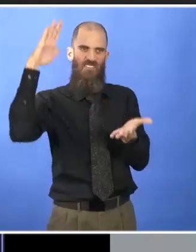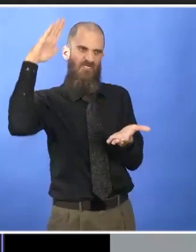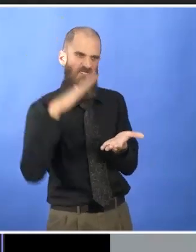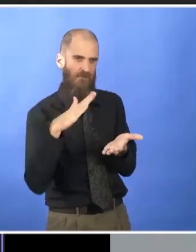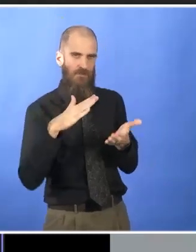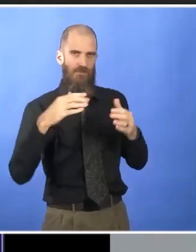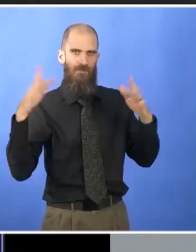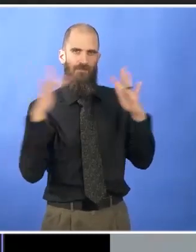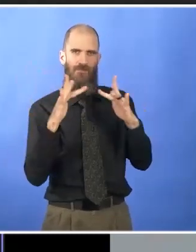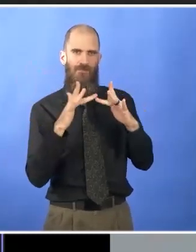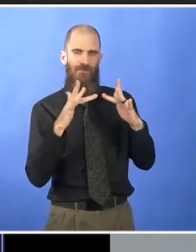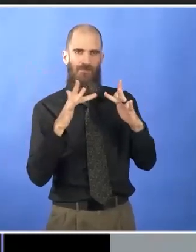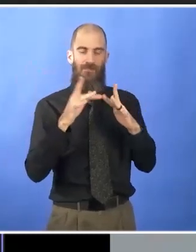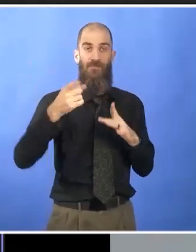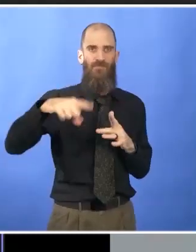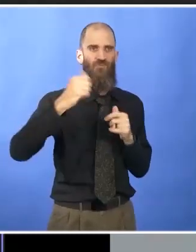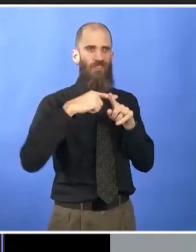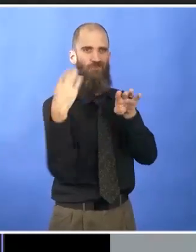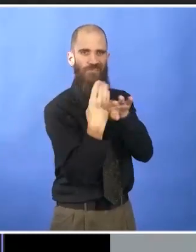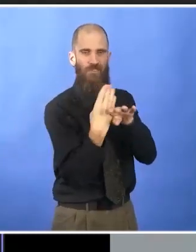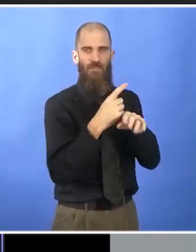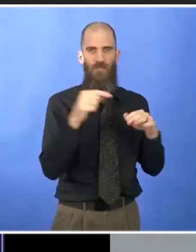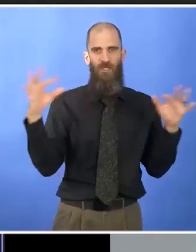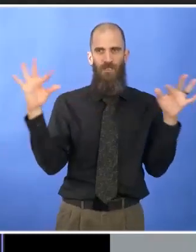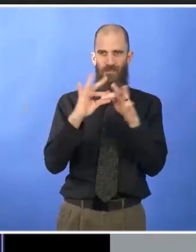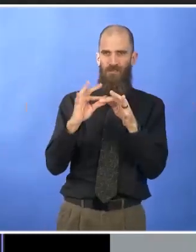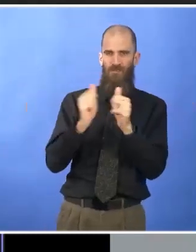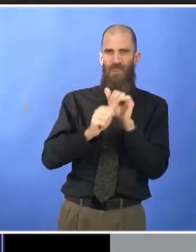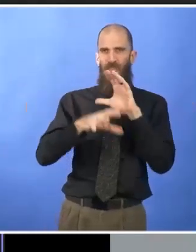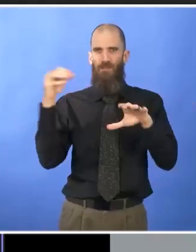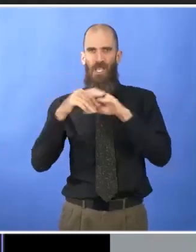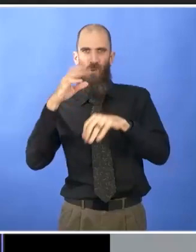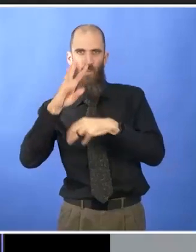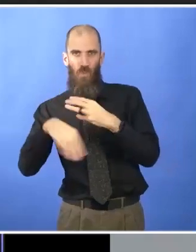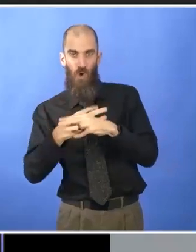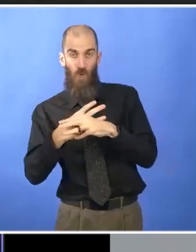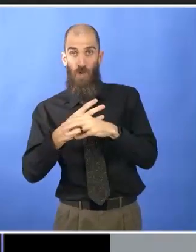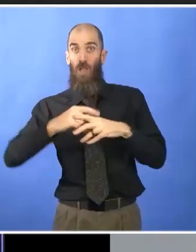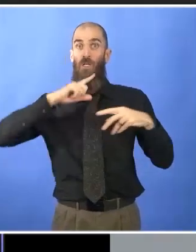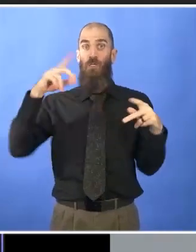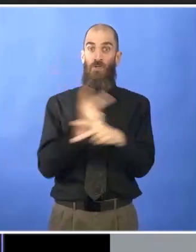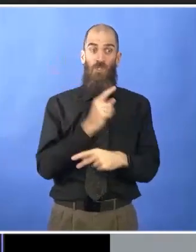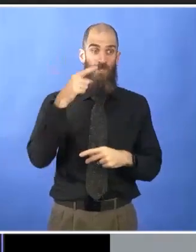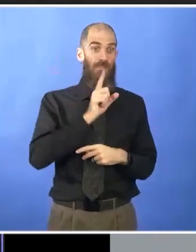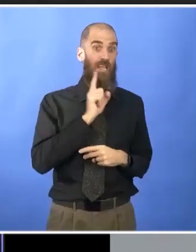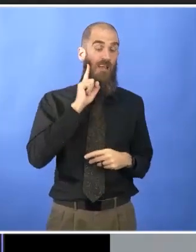FOR INCARCERATED INDIVIDUALS